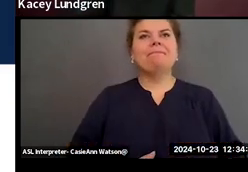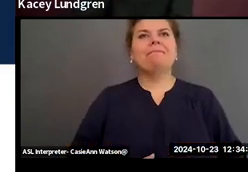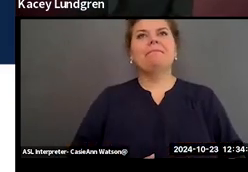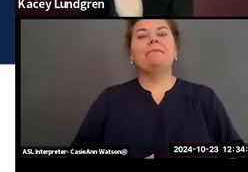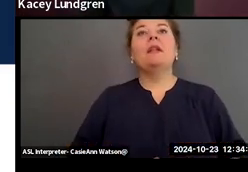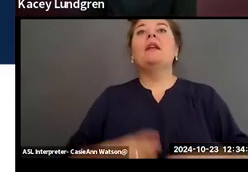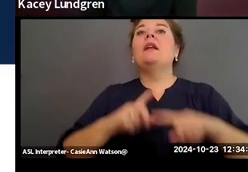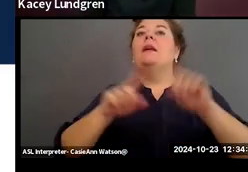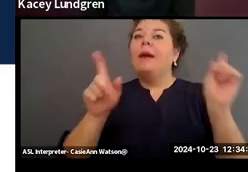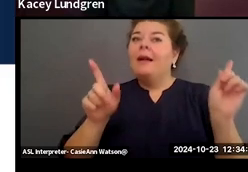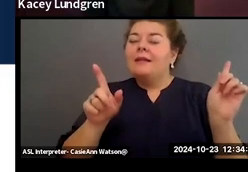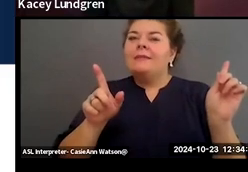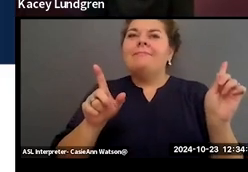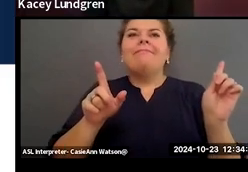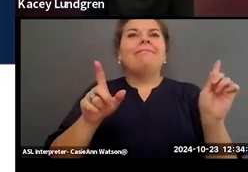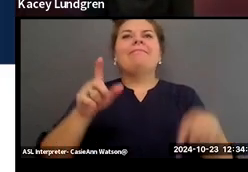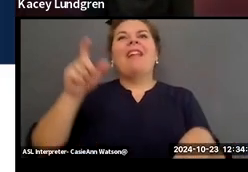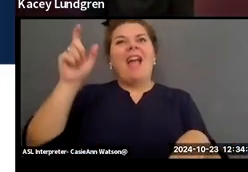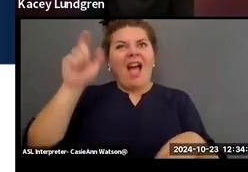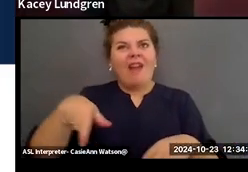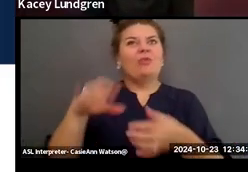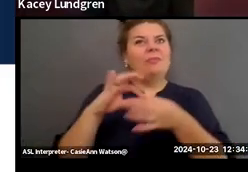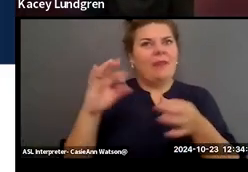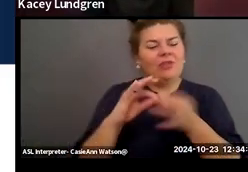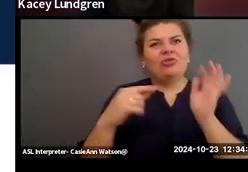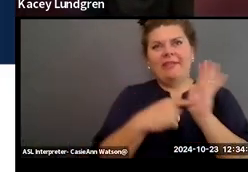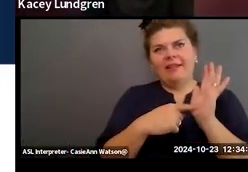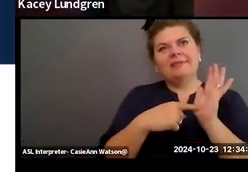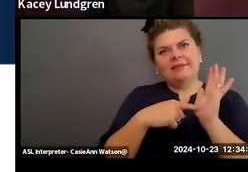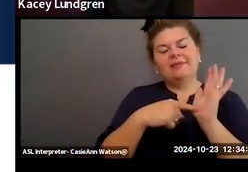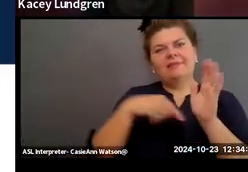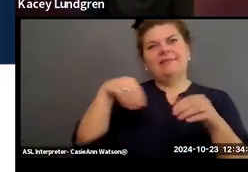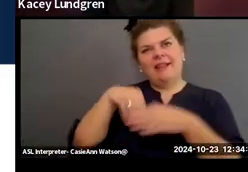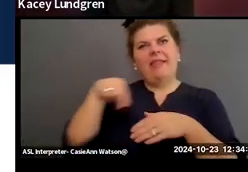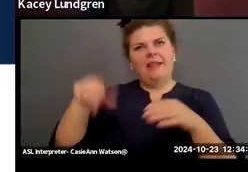But I would be remiss to give this presentation without mentioning the Milan Conference.